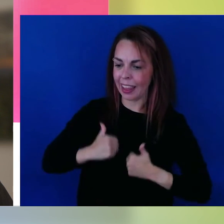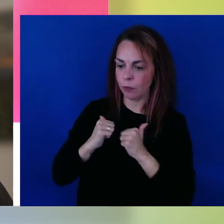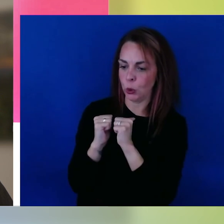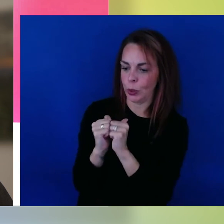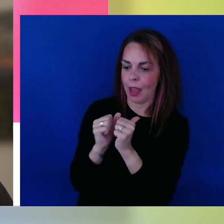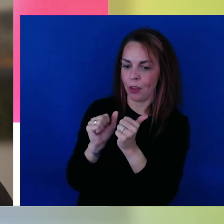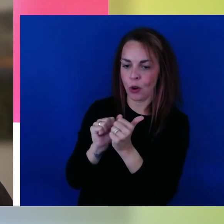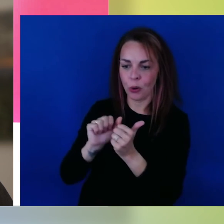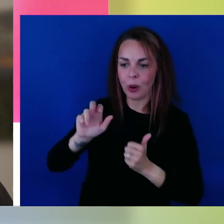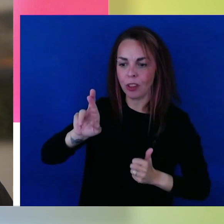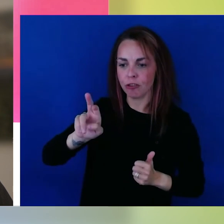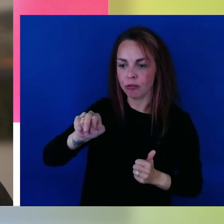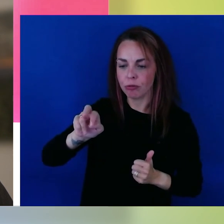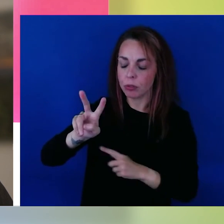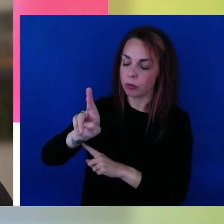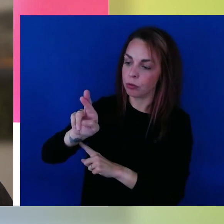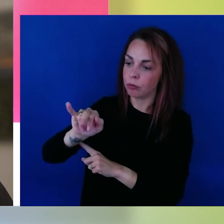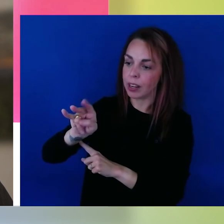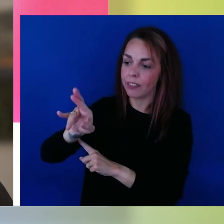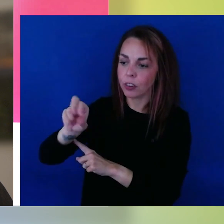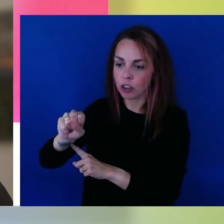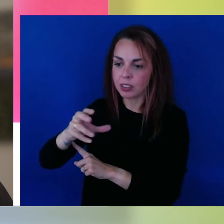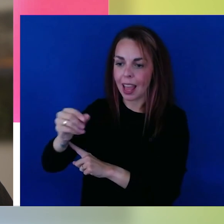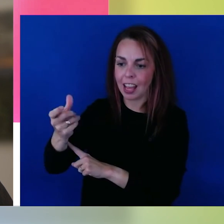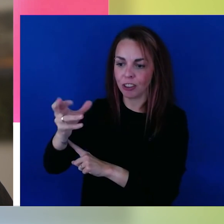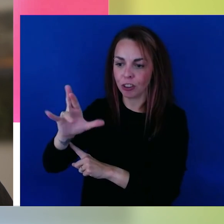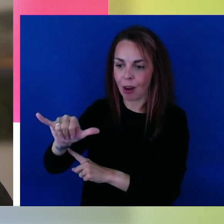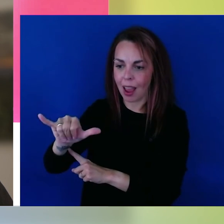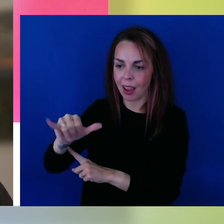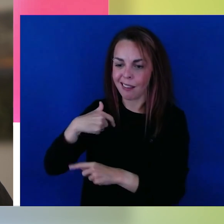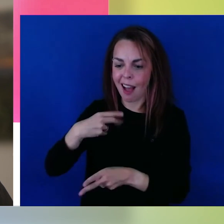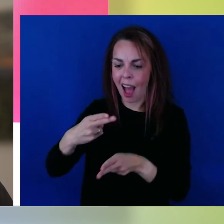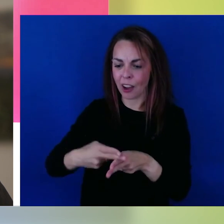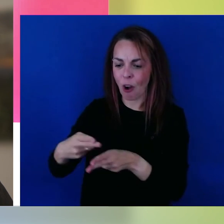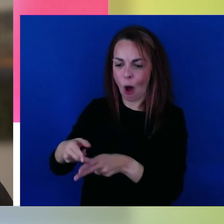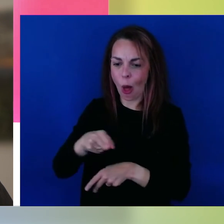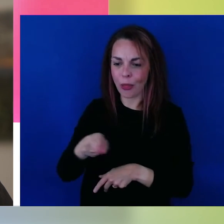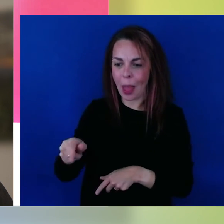I call Rivers and Gray brother and sister quite a bit